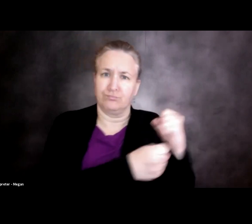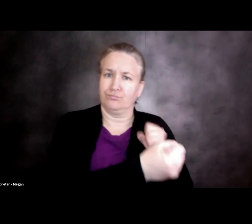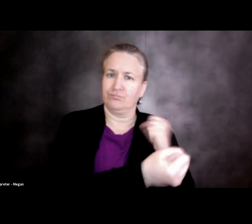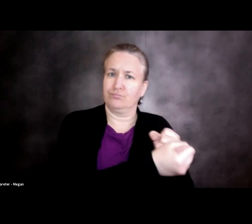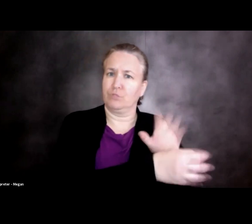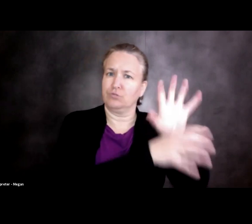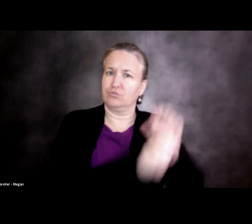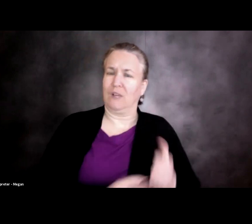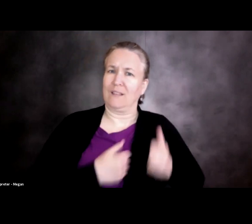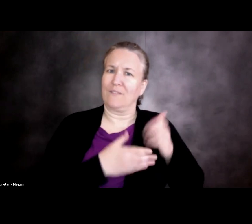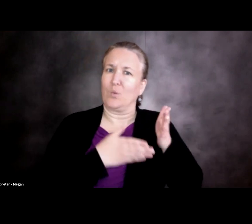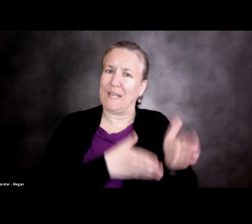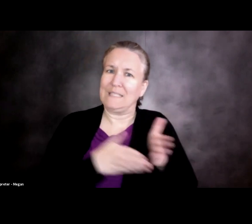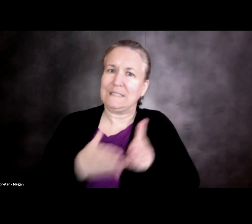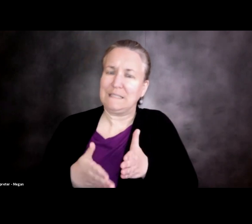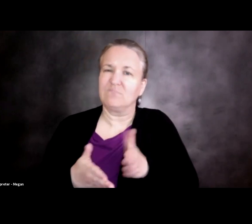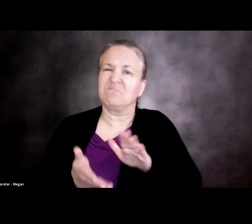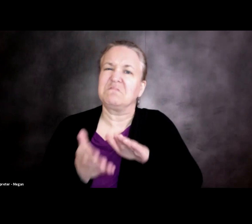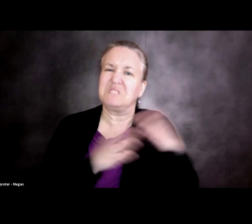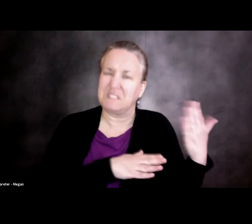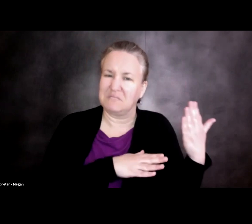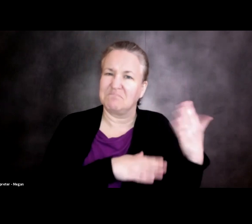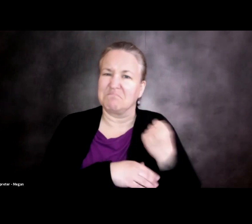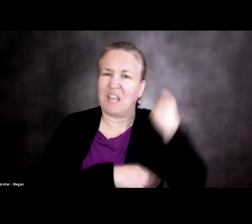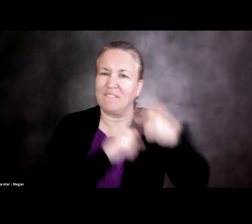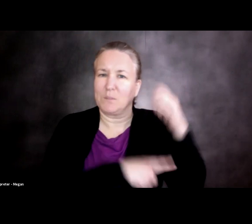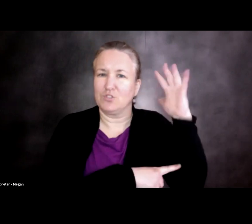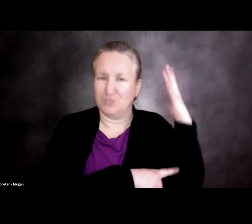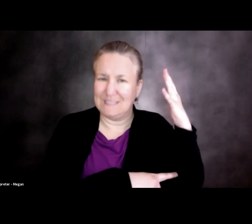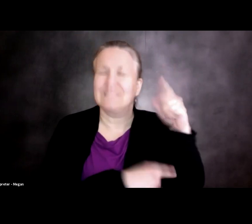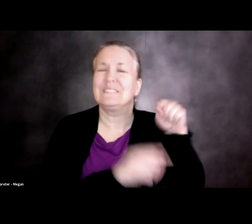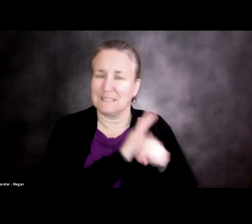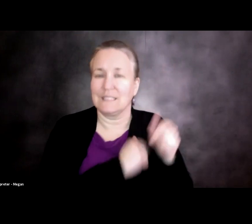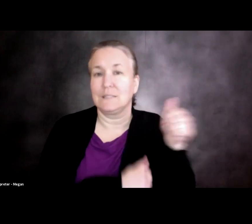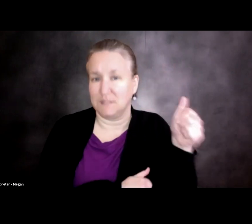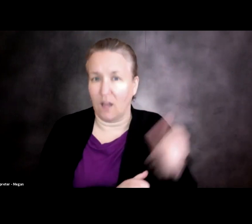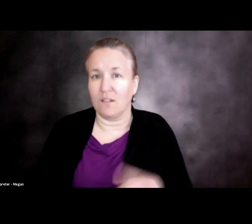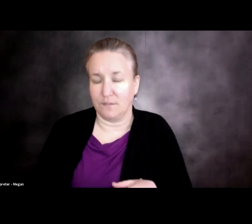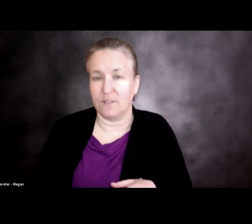hanging from a tree. He's committed suicide and his life and death